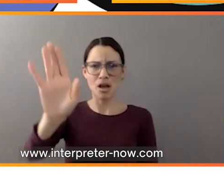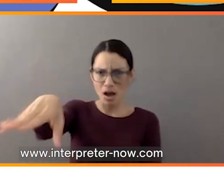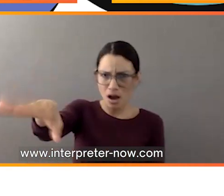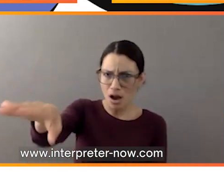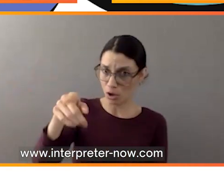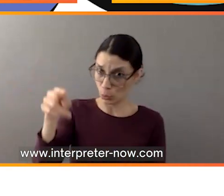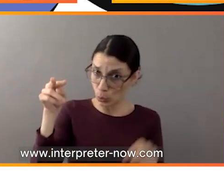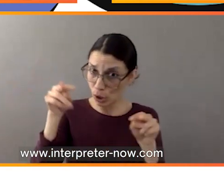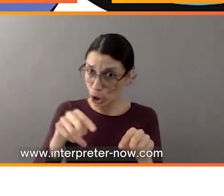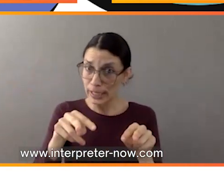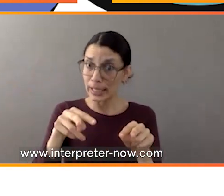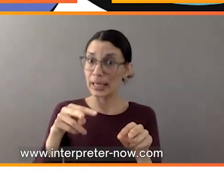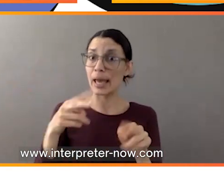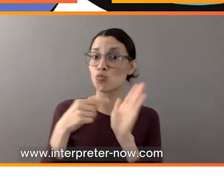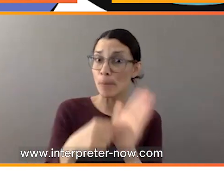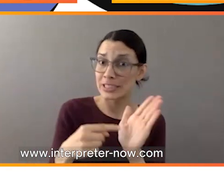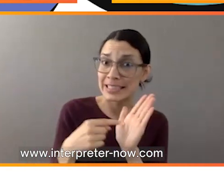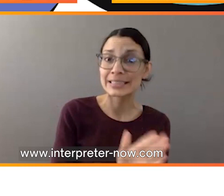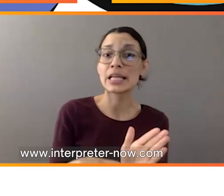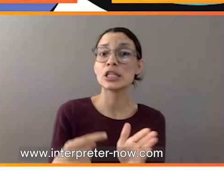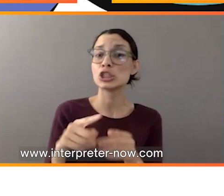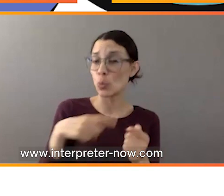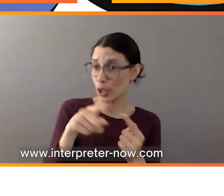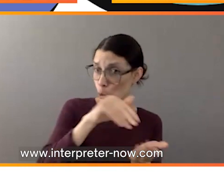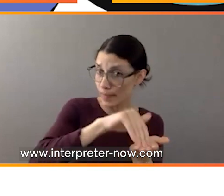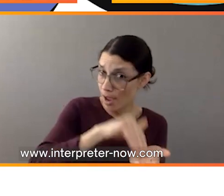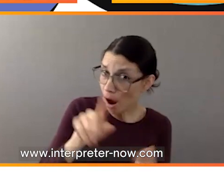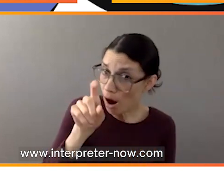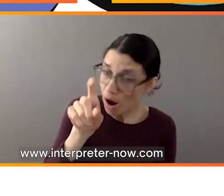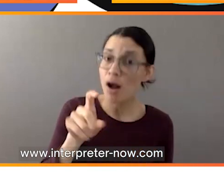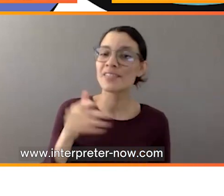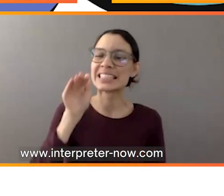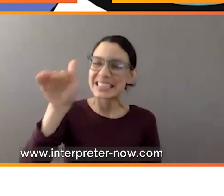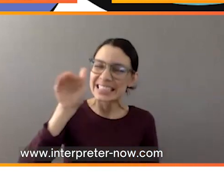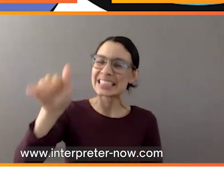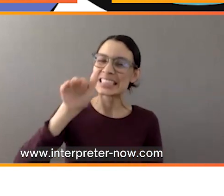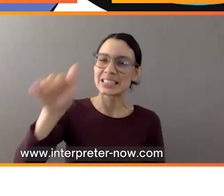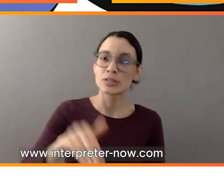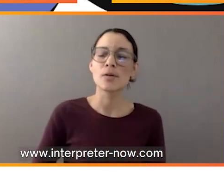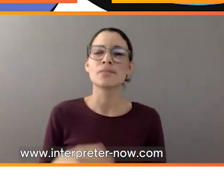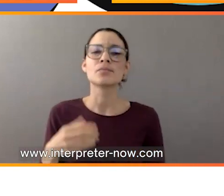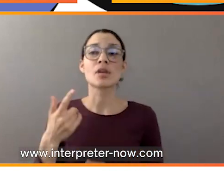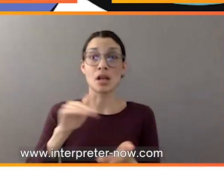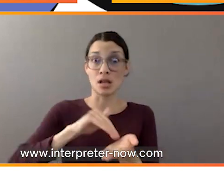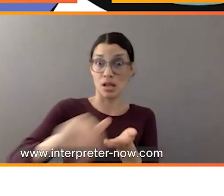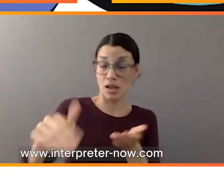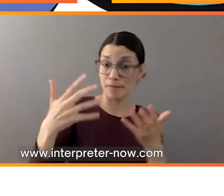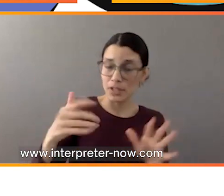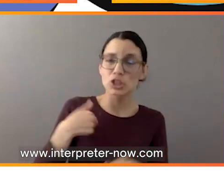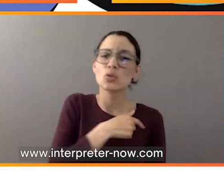What are we doing to make sure that we are going to survive the next wave in the economy,